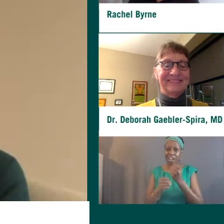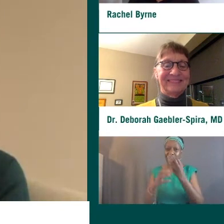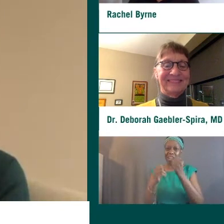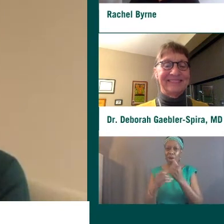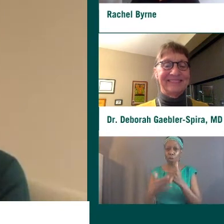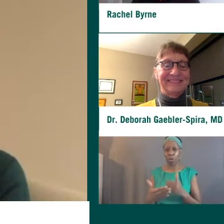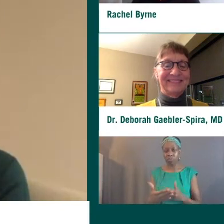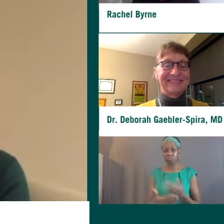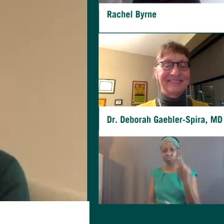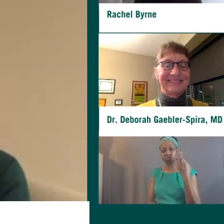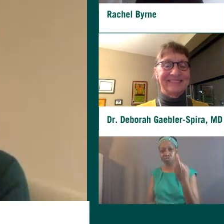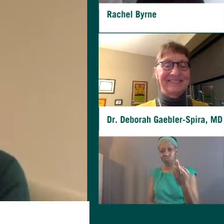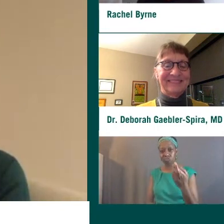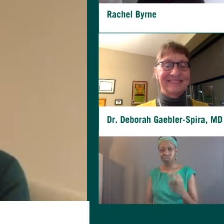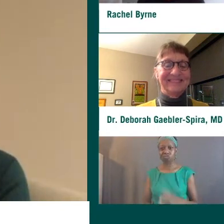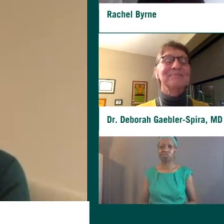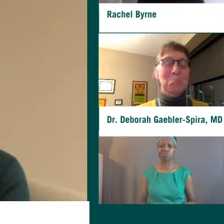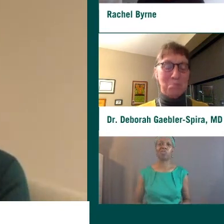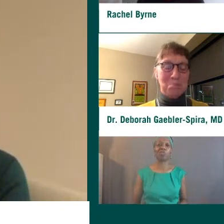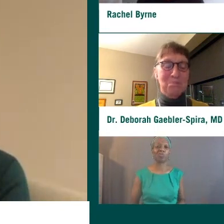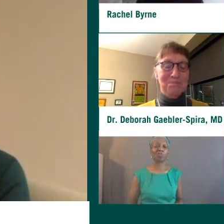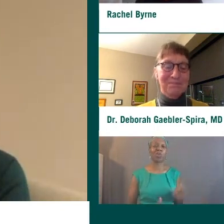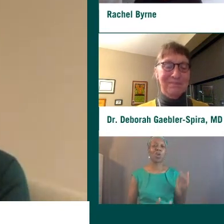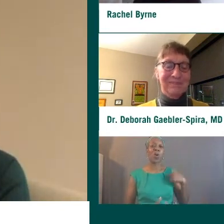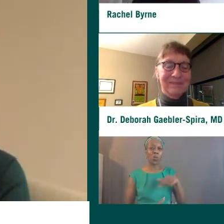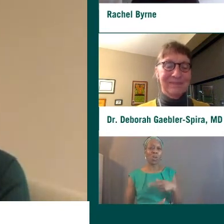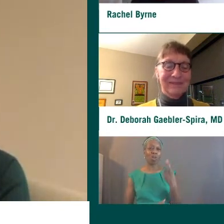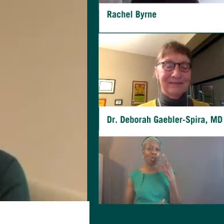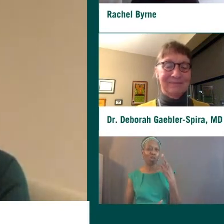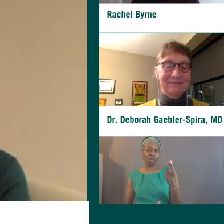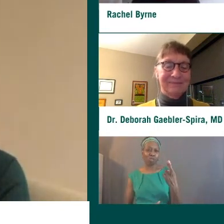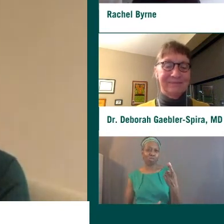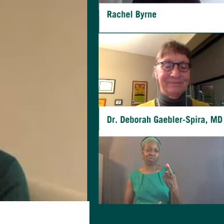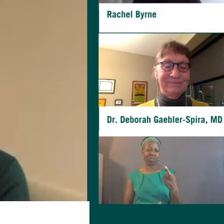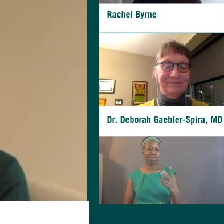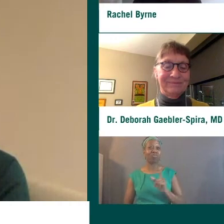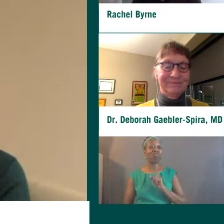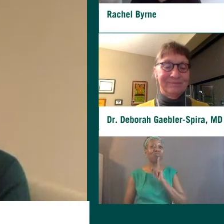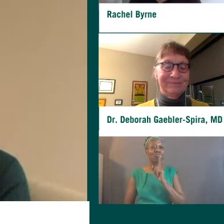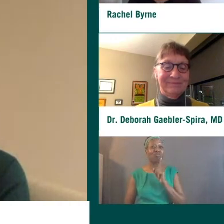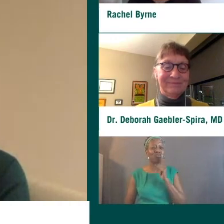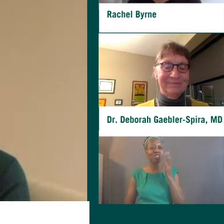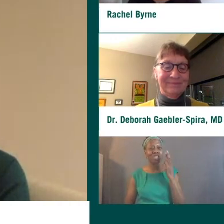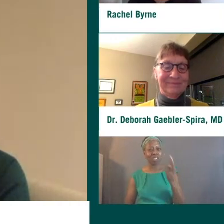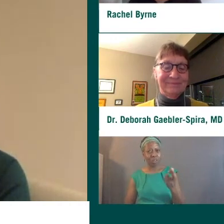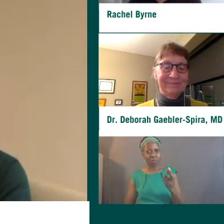Very close. They do horseback riding together,